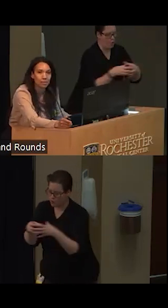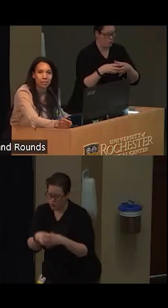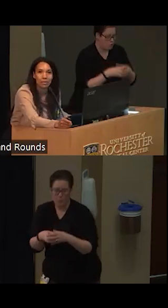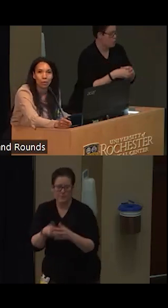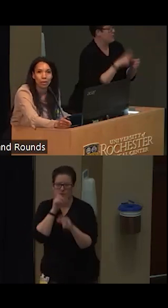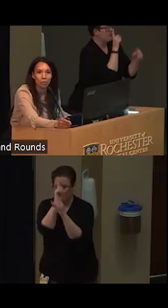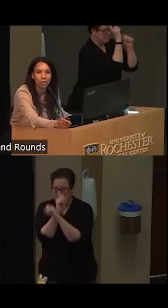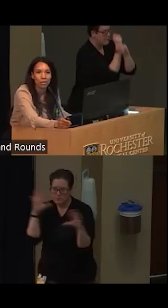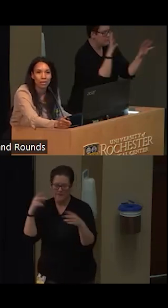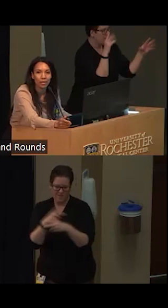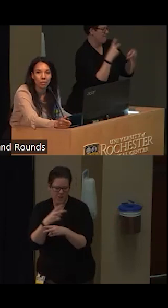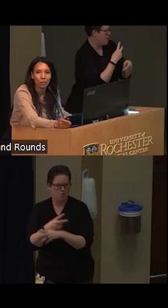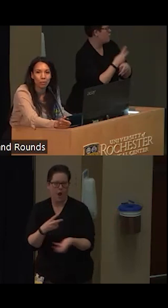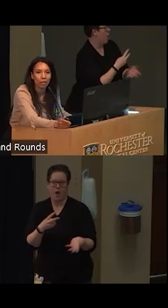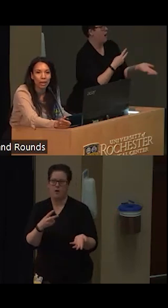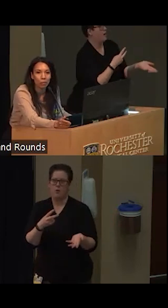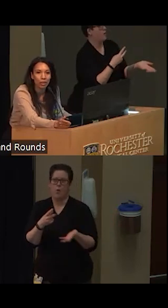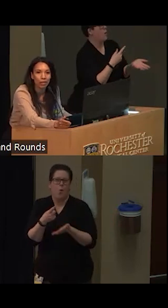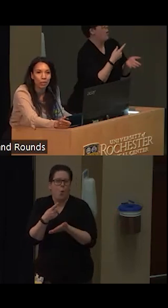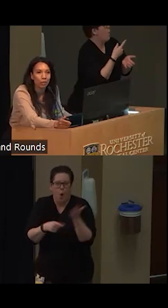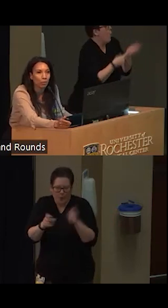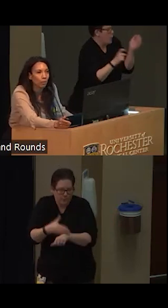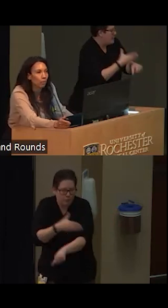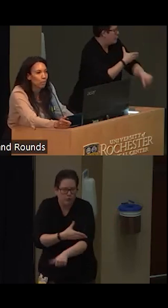conceptualize one what's our what are we working on what are our goals where do we